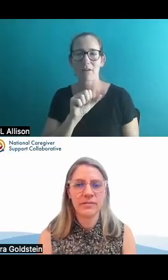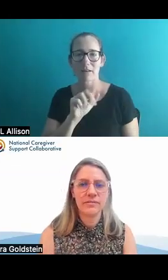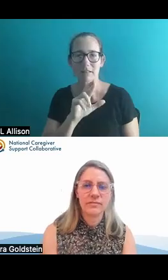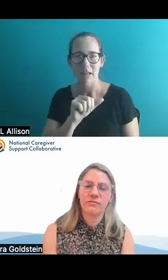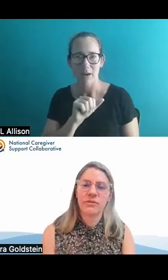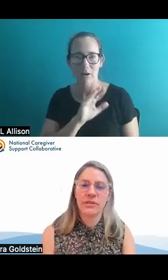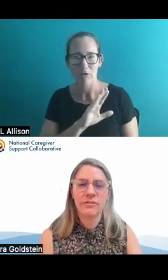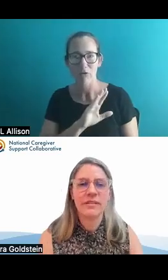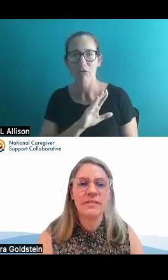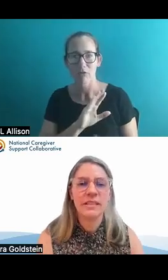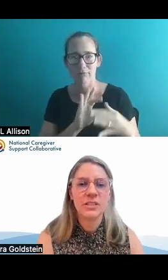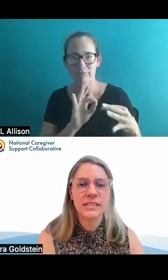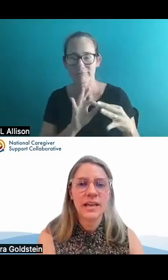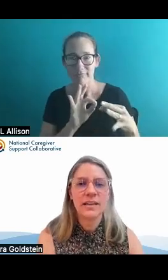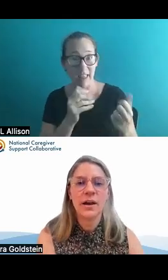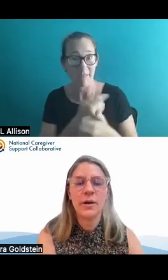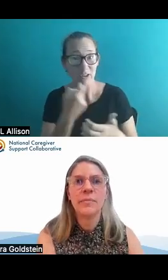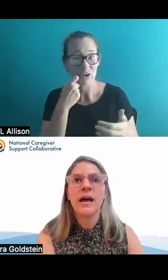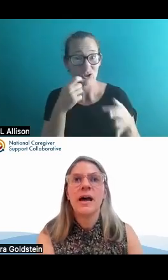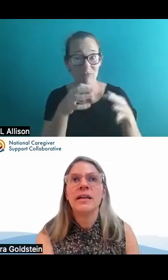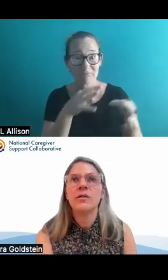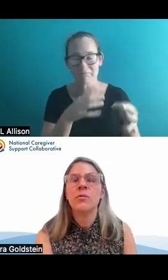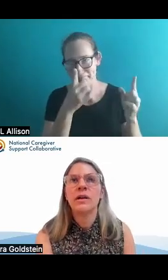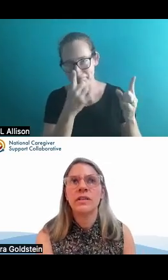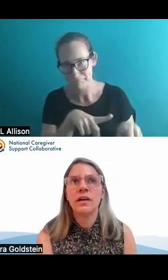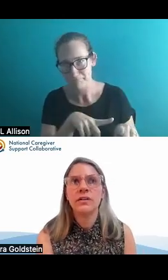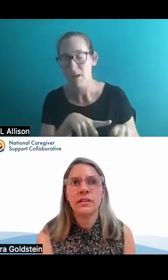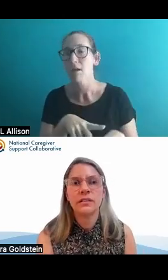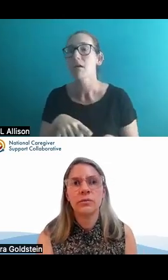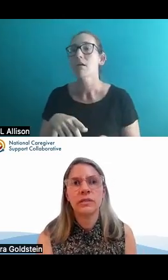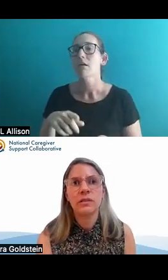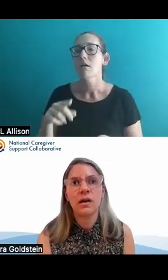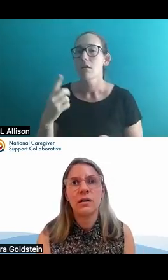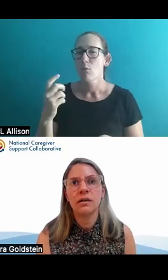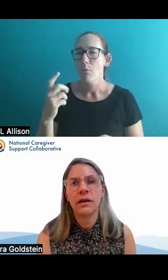I fully agree with everything that she said. I think one of the other things that we saw